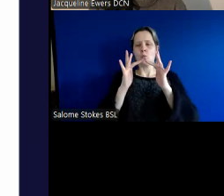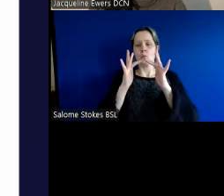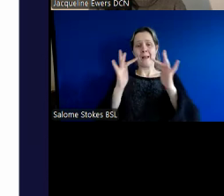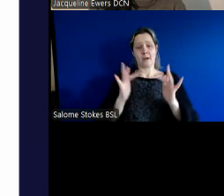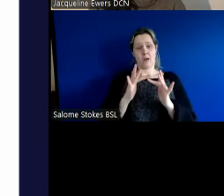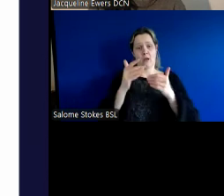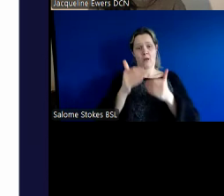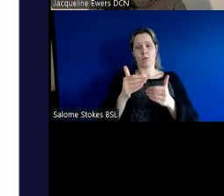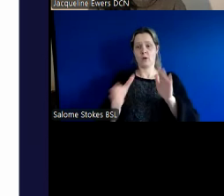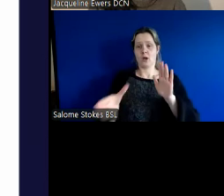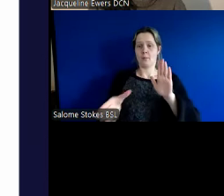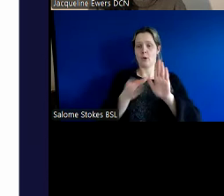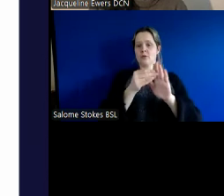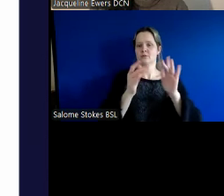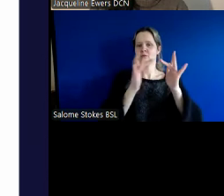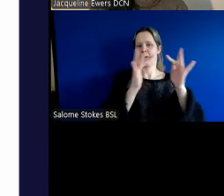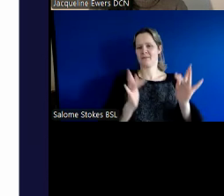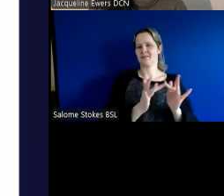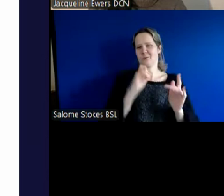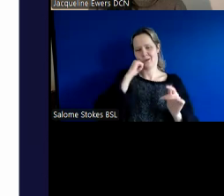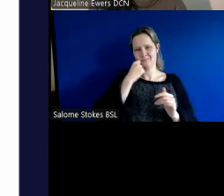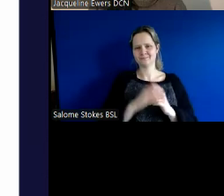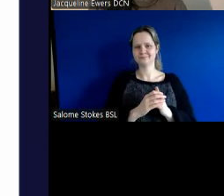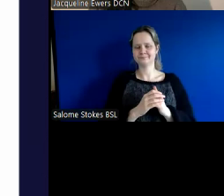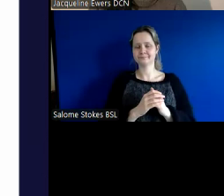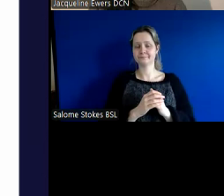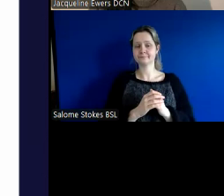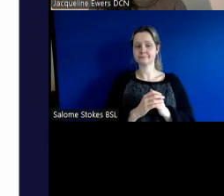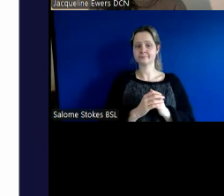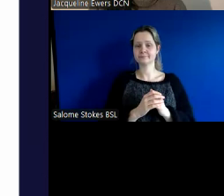on the website alongside additional resources within seven days.